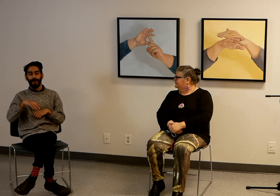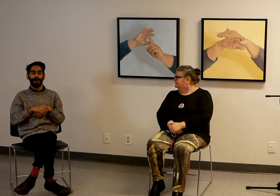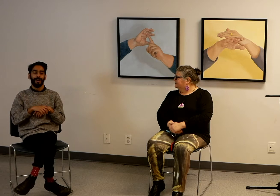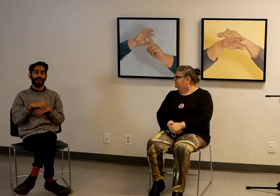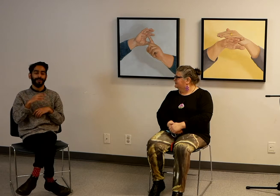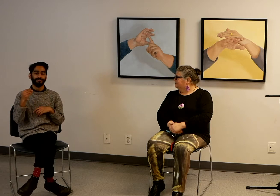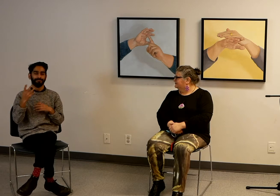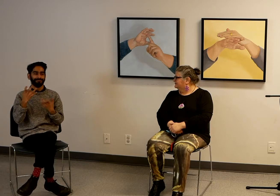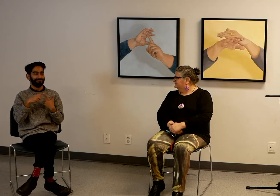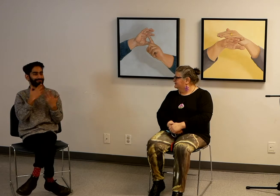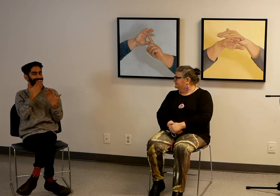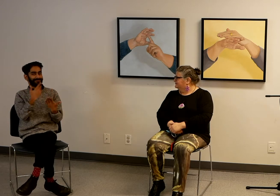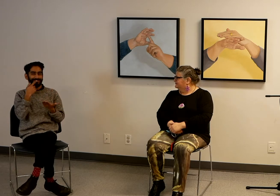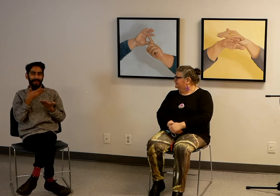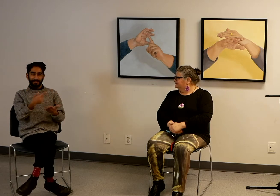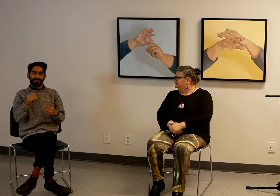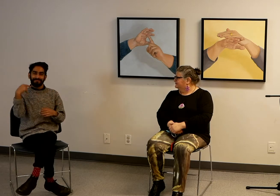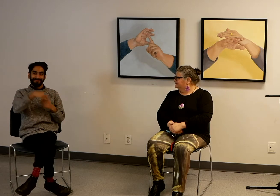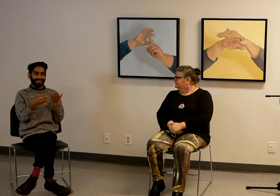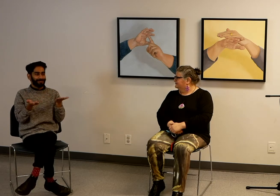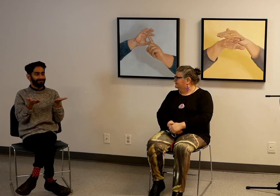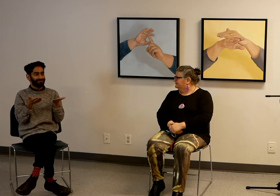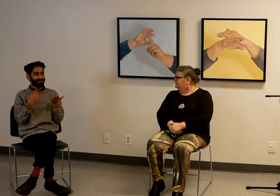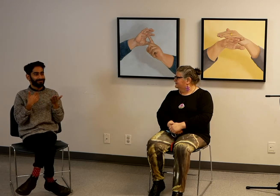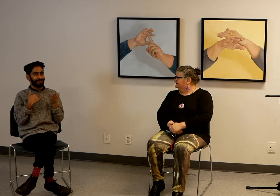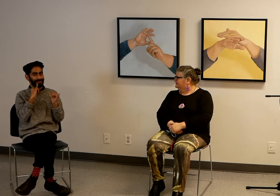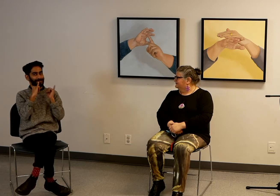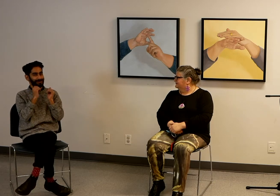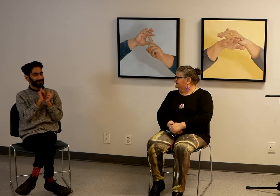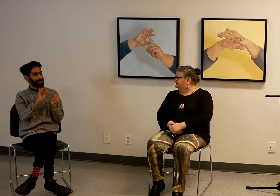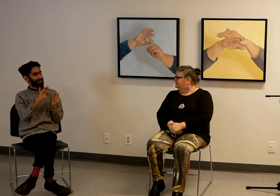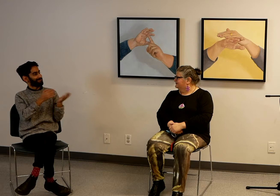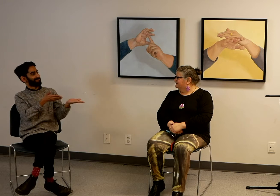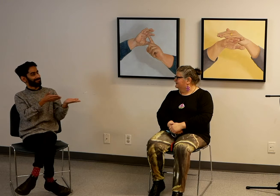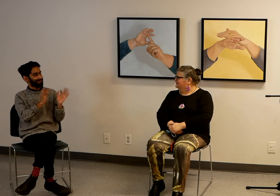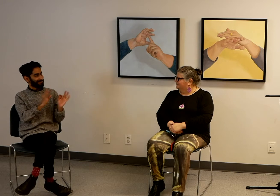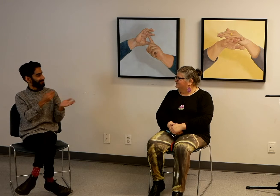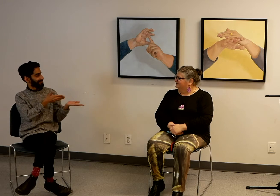which is a small business that I have started. I'm very thankful to be coming here today and be with you all in this interview